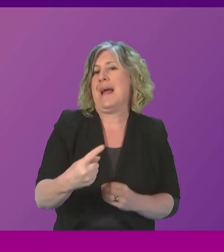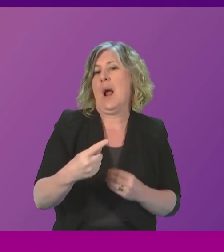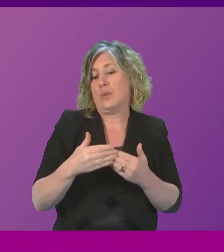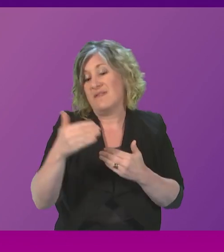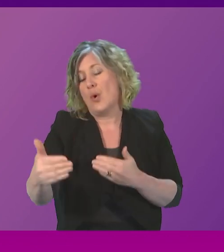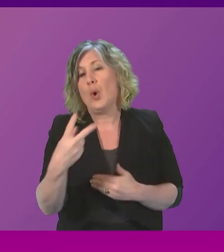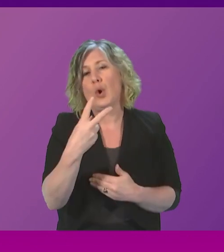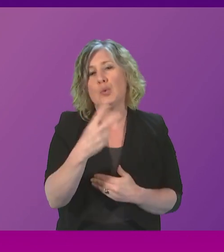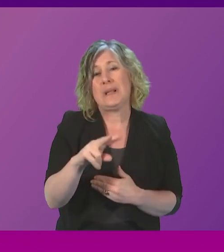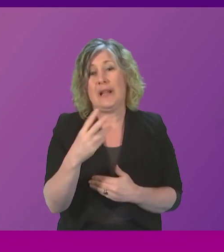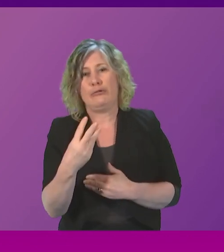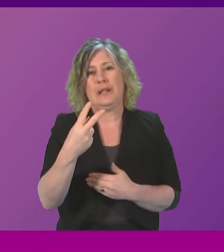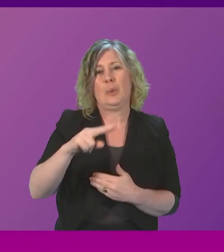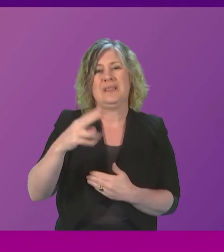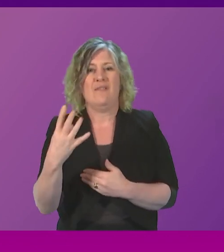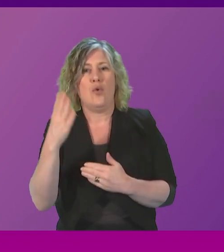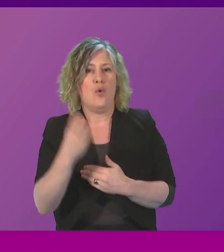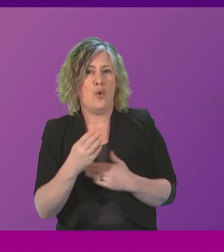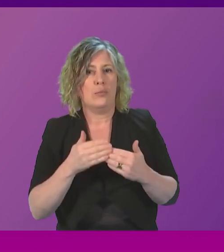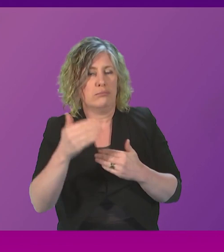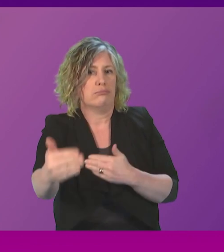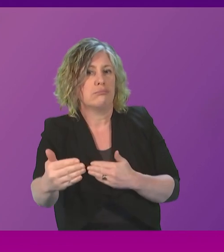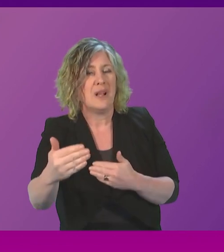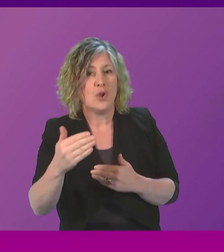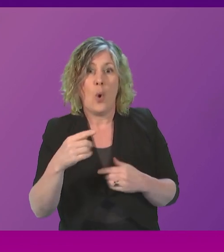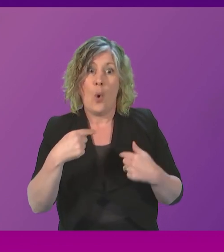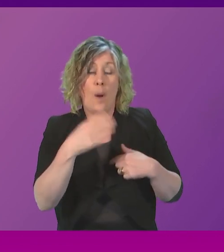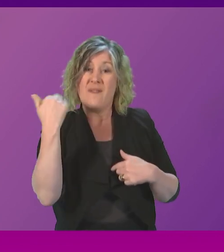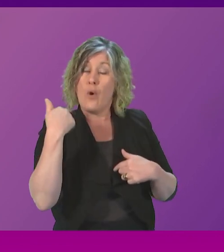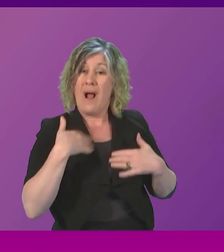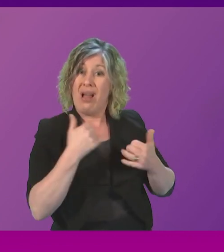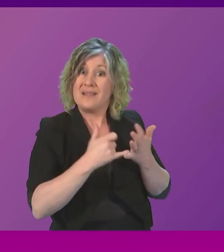We are making sure—of course, I led on this as health secretary—that our NHS staff are